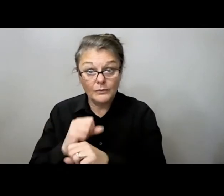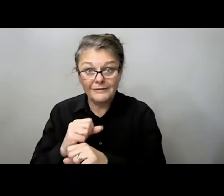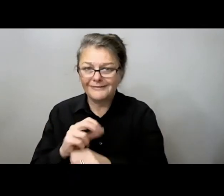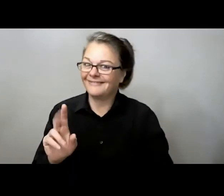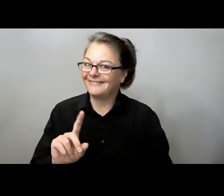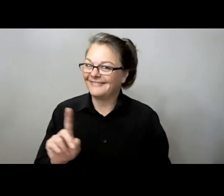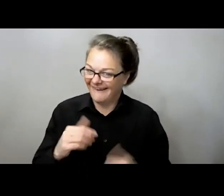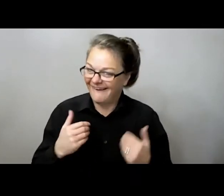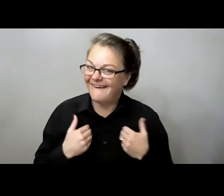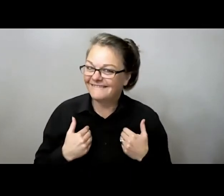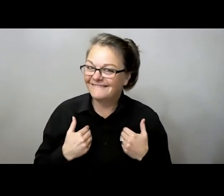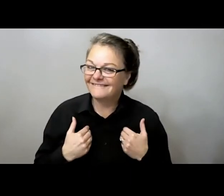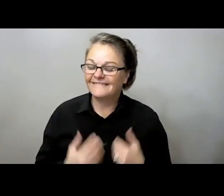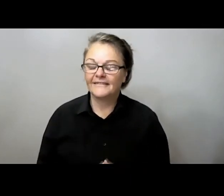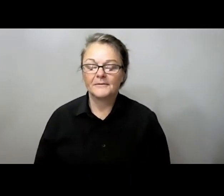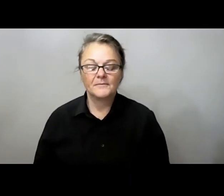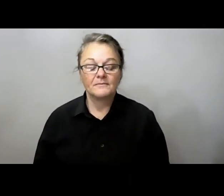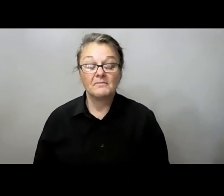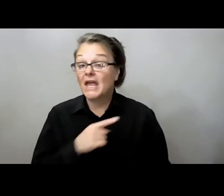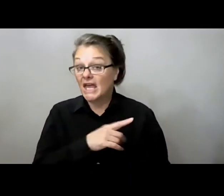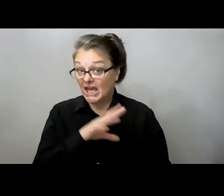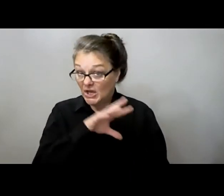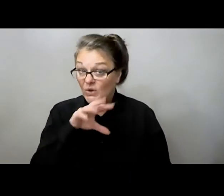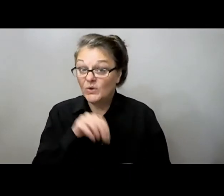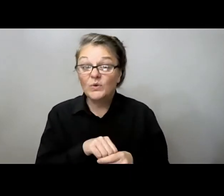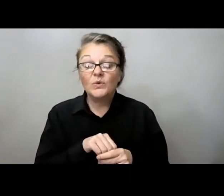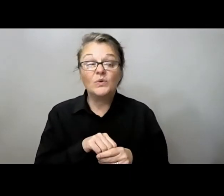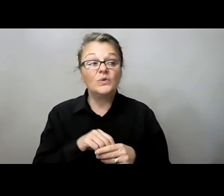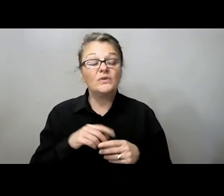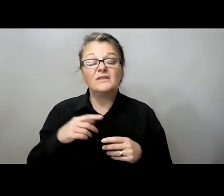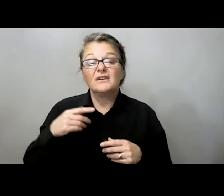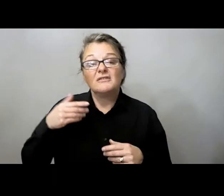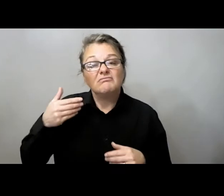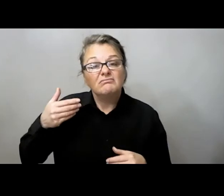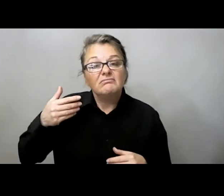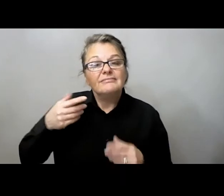IT INCLUDES THINGS THAT ARE EPISODIC, DISABILITIES THAT ARE EPISODIC,